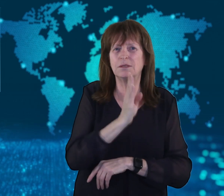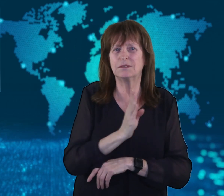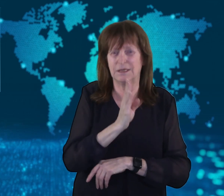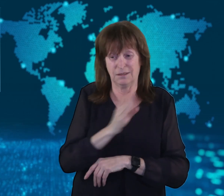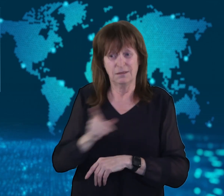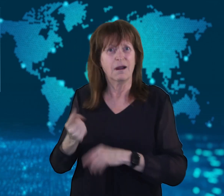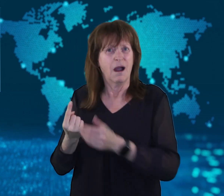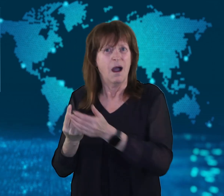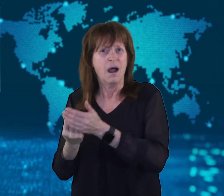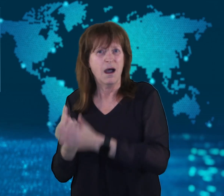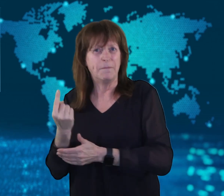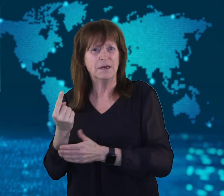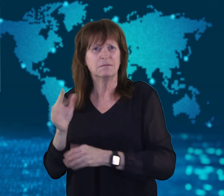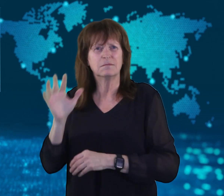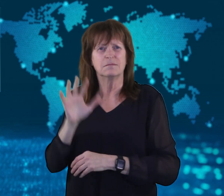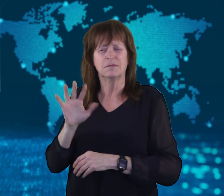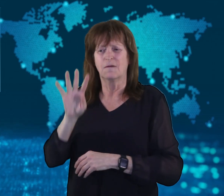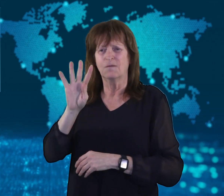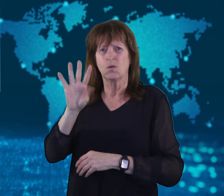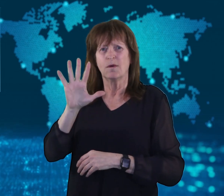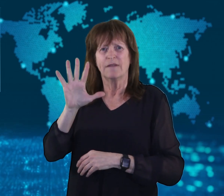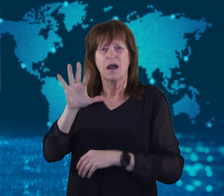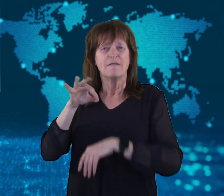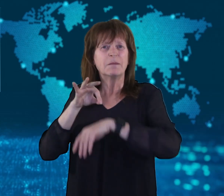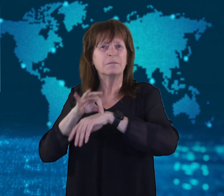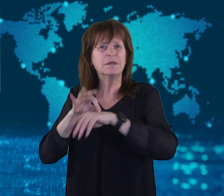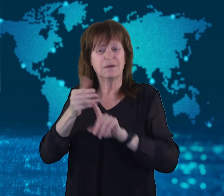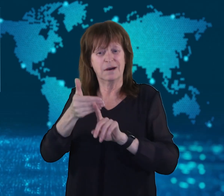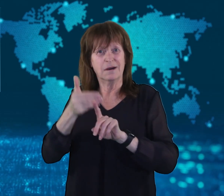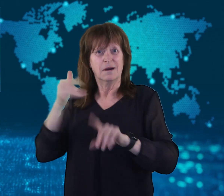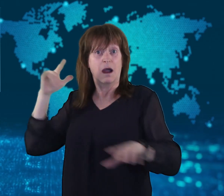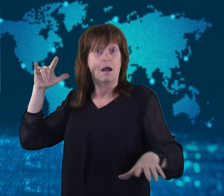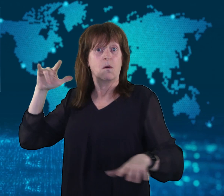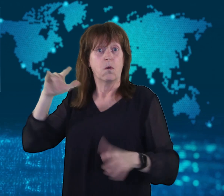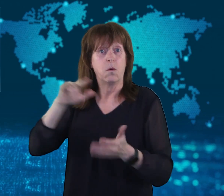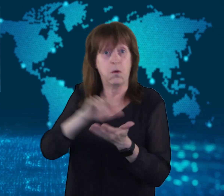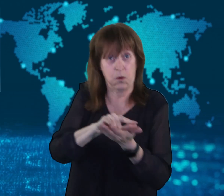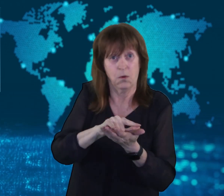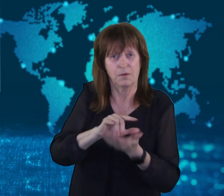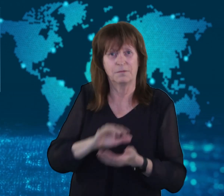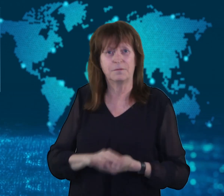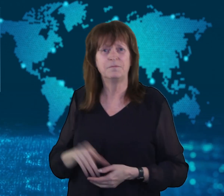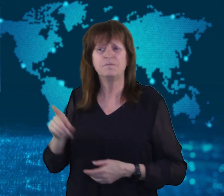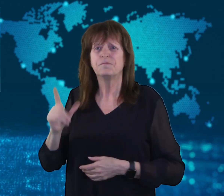It started when the flight crew was told there was a disarmed door after